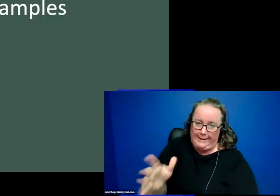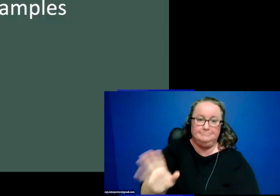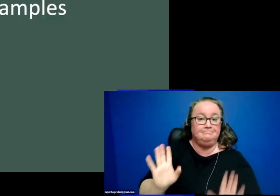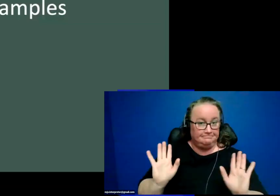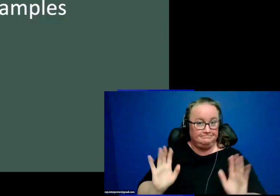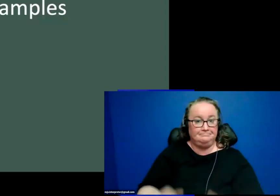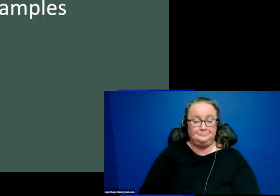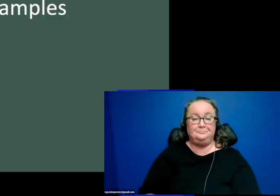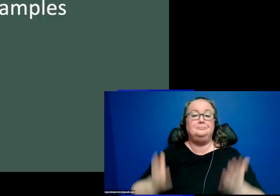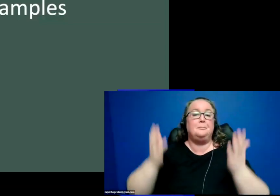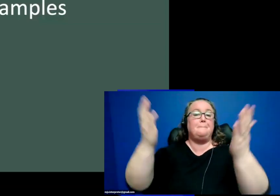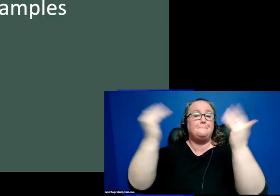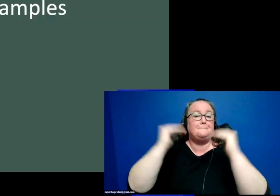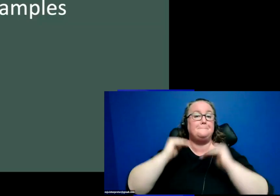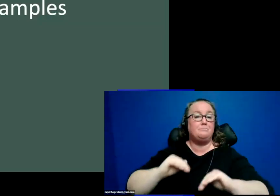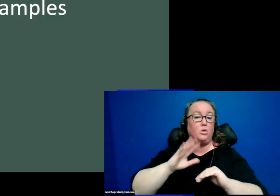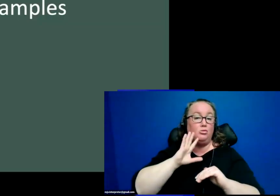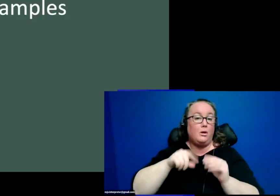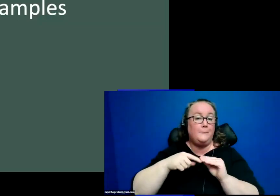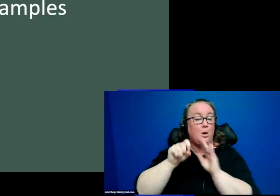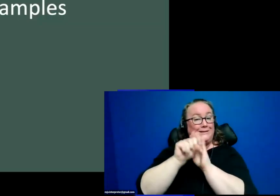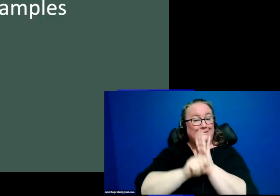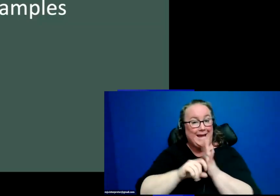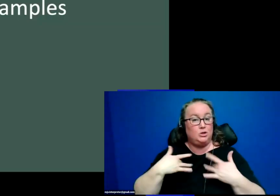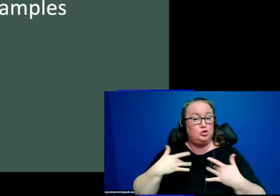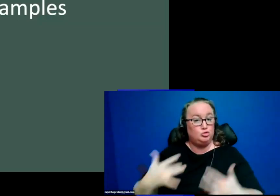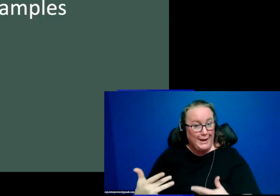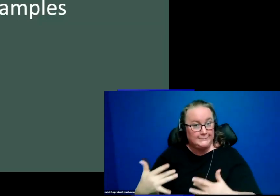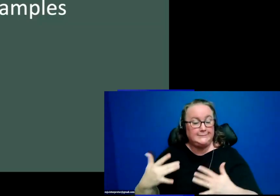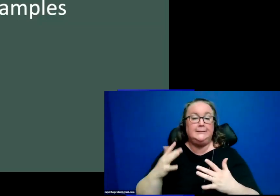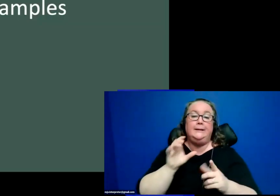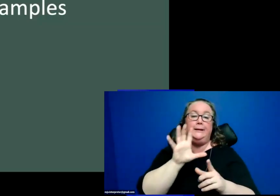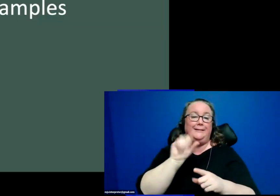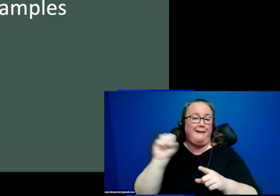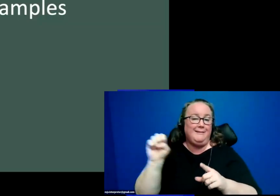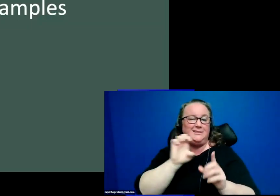some state trends and case examples. Next slide, please.